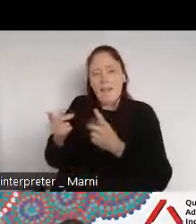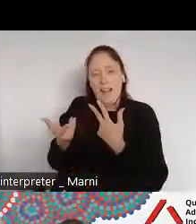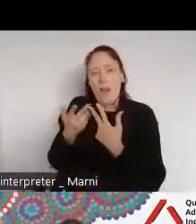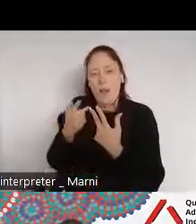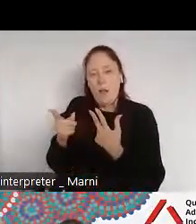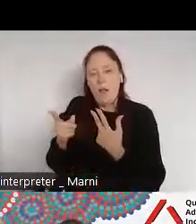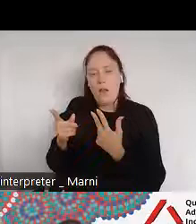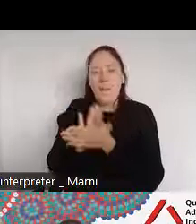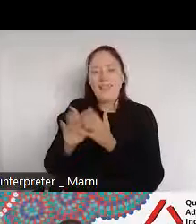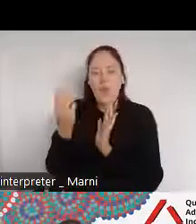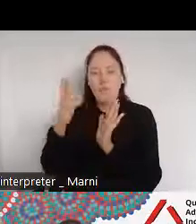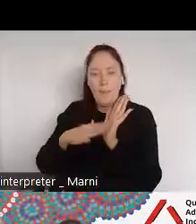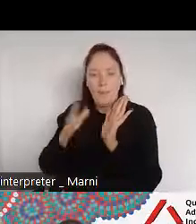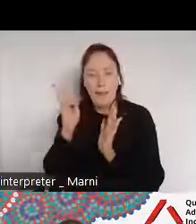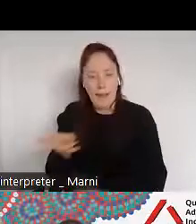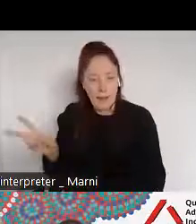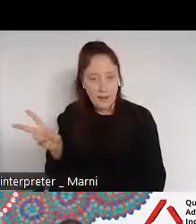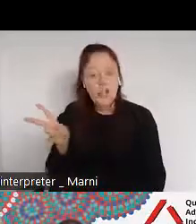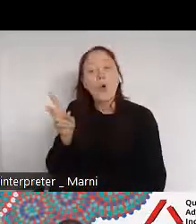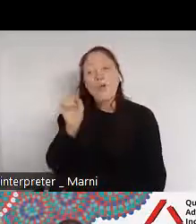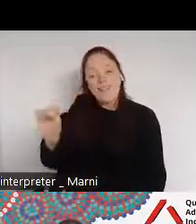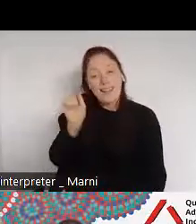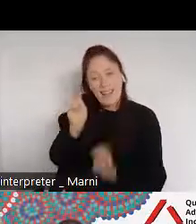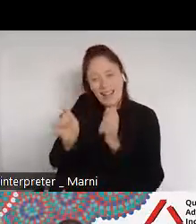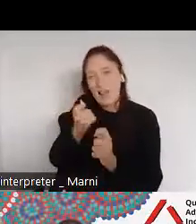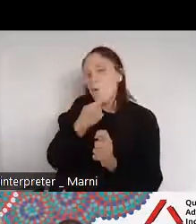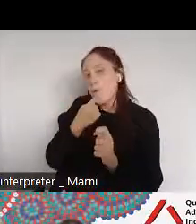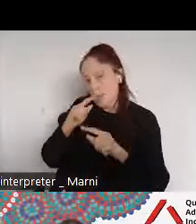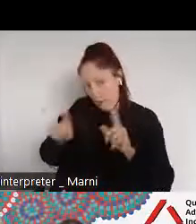The test is slightly different to what we just discussed; that is, that the tribunal is satisfied